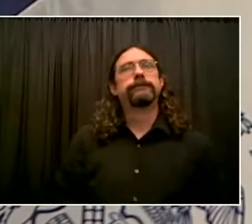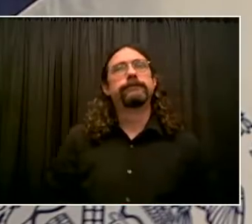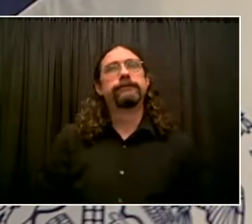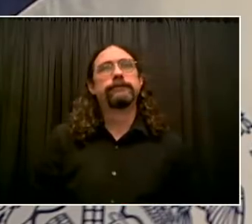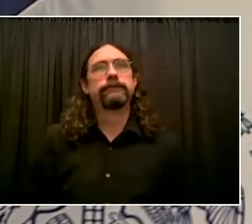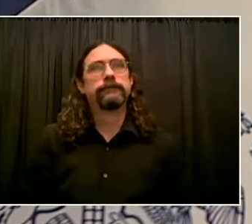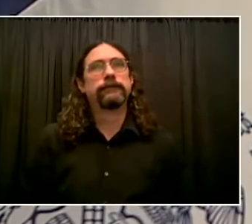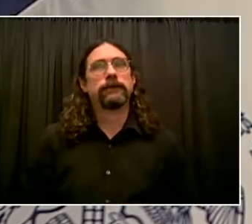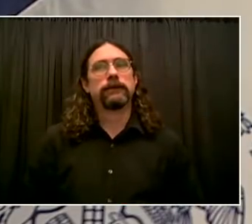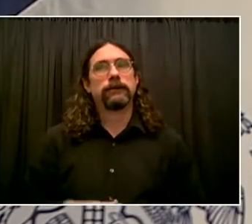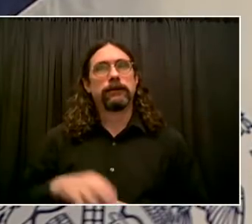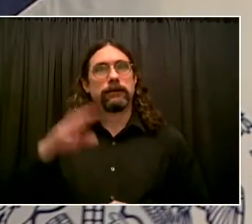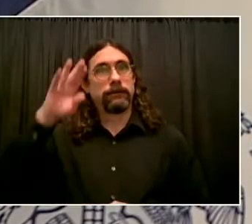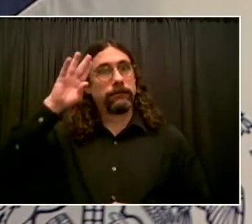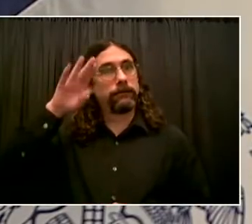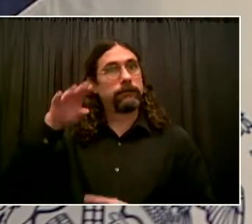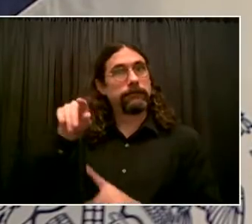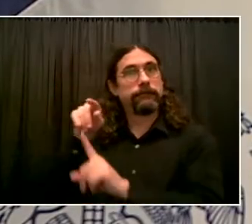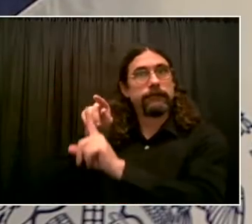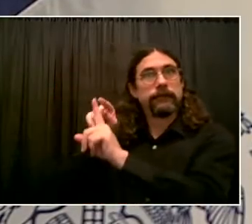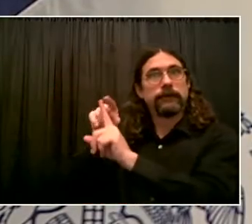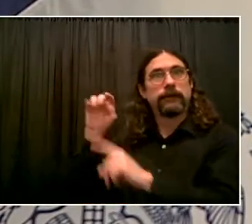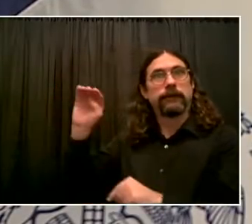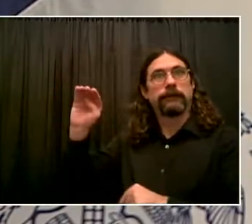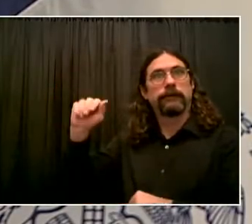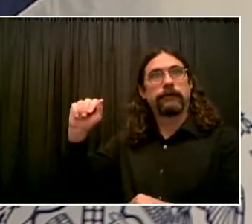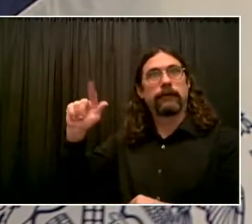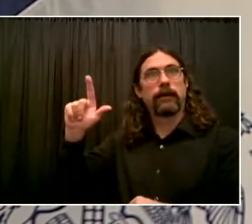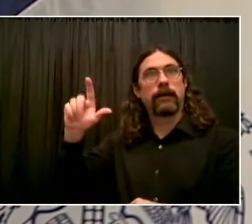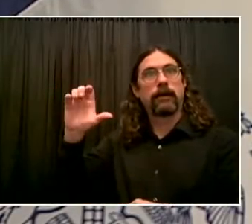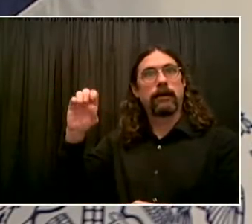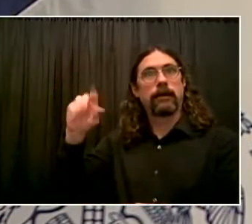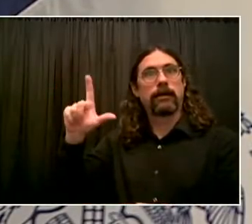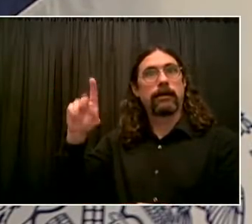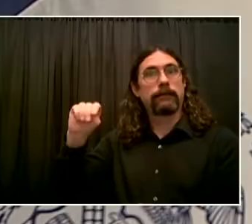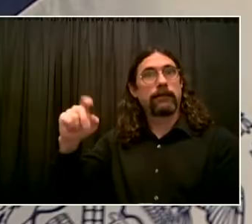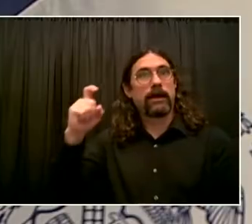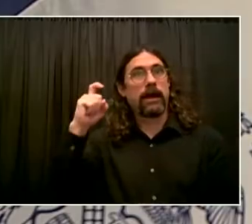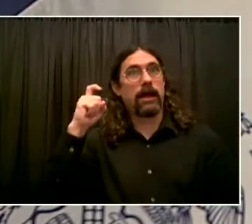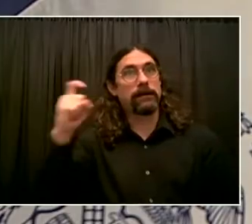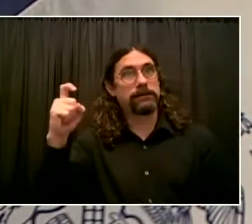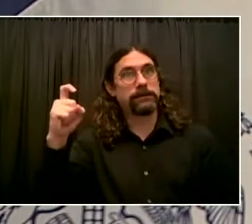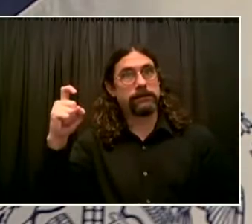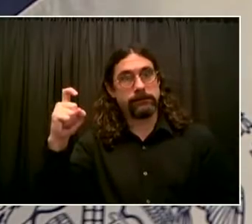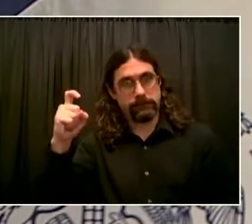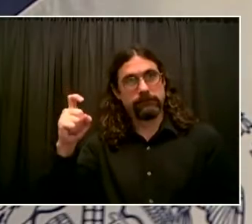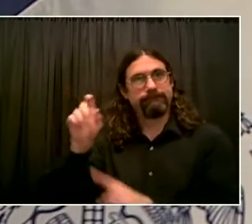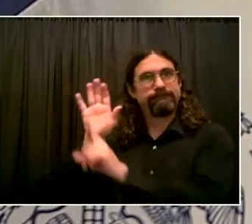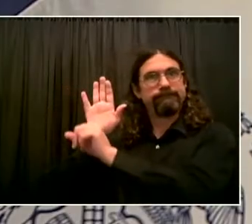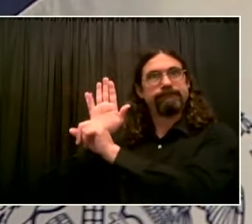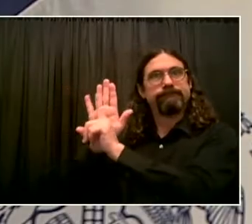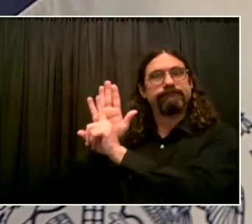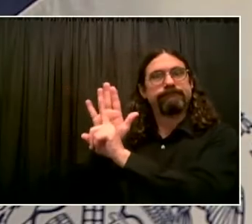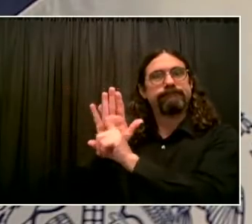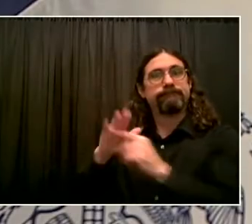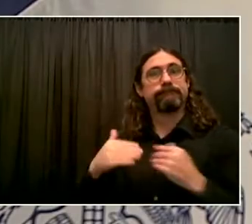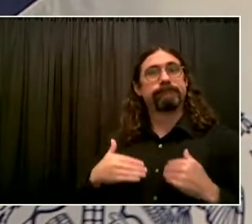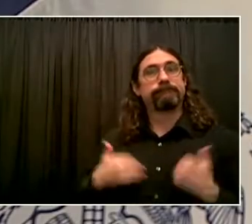SURE YOU SAW, MALCOM X'S YOUNGEST DAUGHTER WAS FOUND DEAD